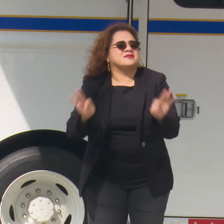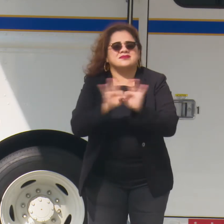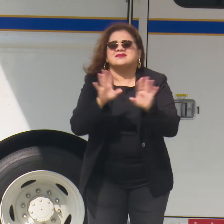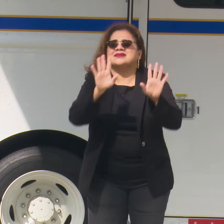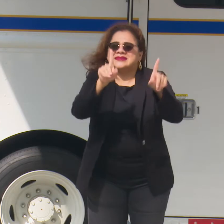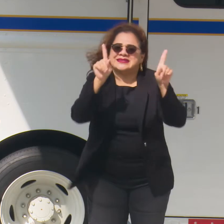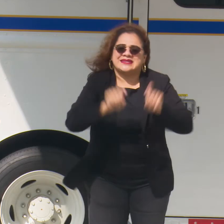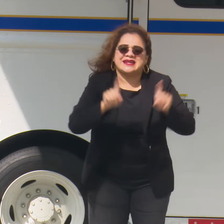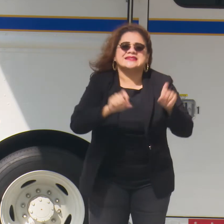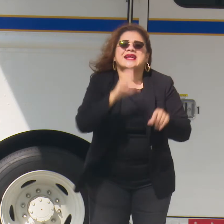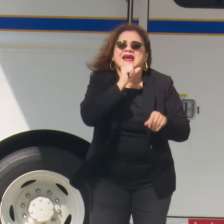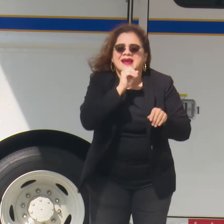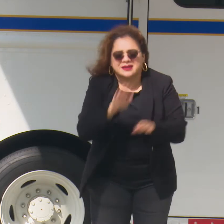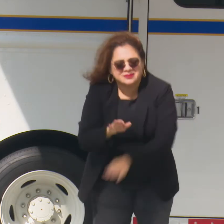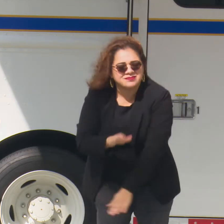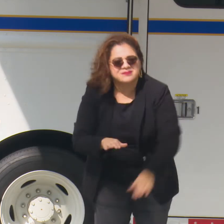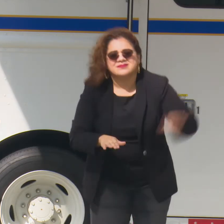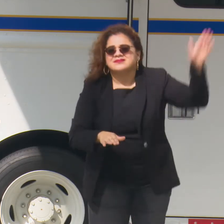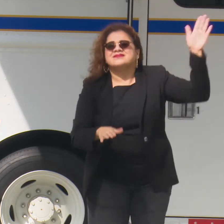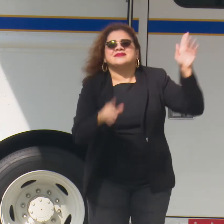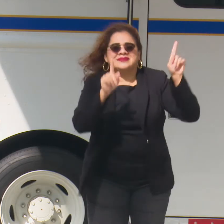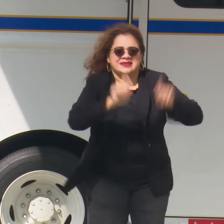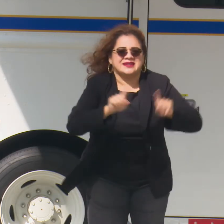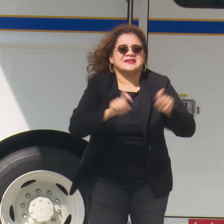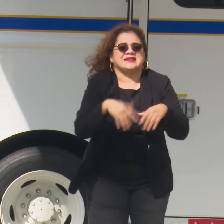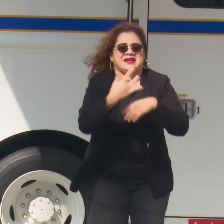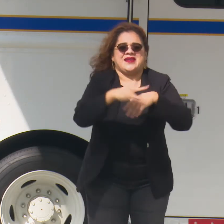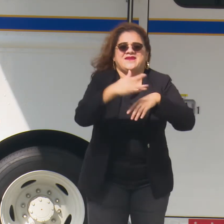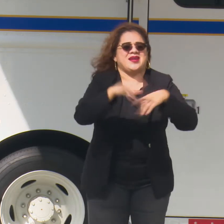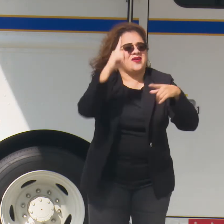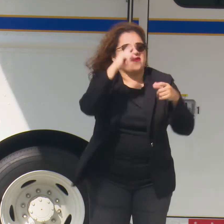done locally to make COVID-19 testing available to everyone.